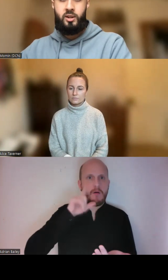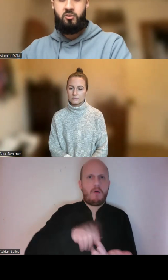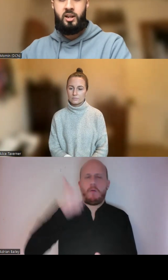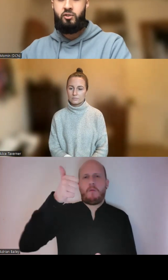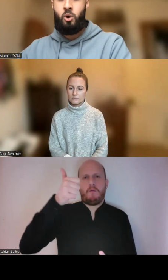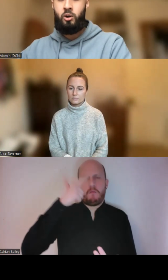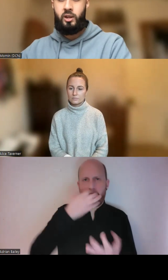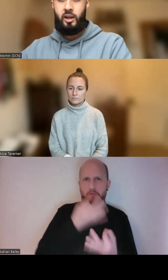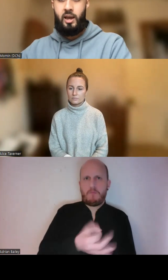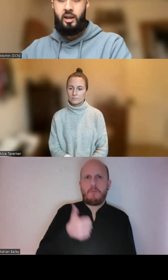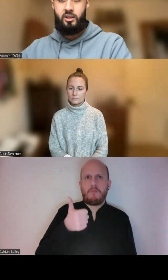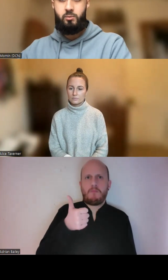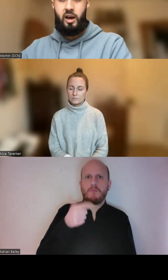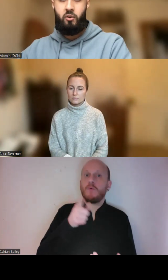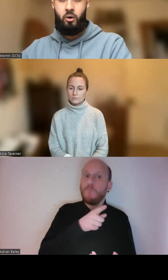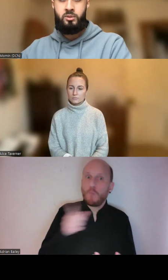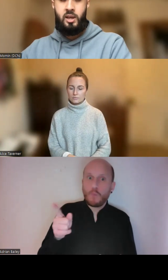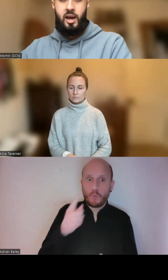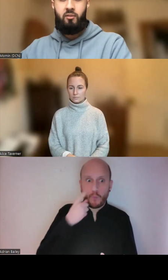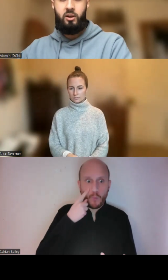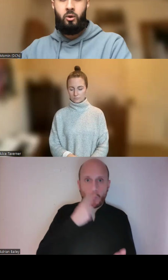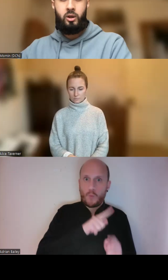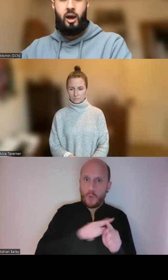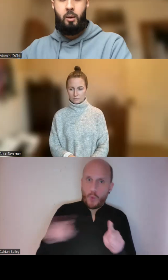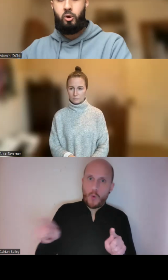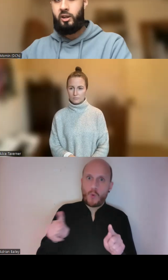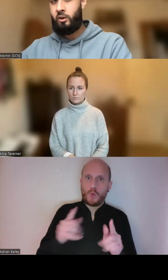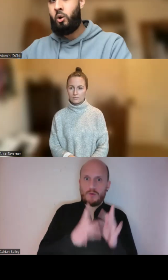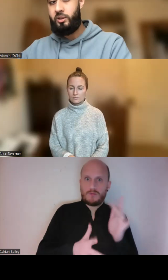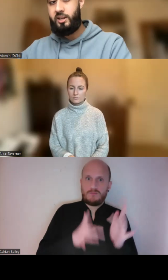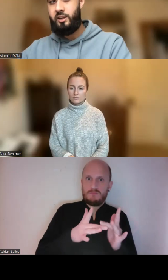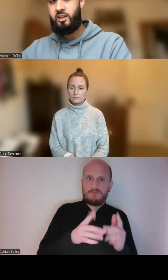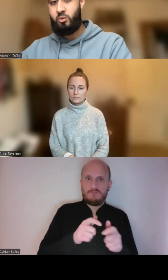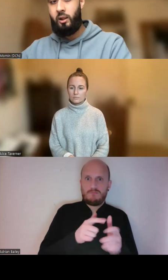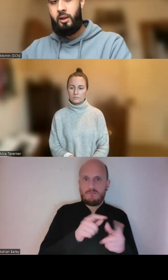Definitely, if you are looking at any of these platforms have a look at booking in a call with Dean as well